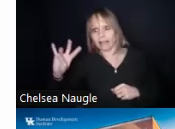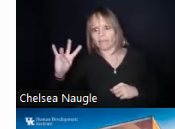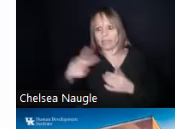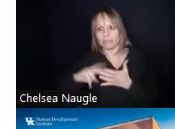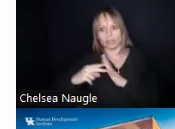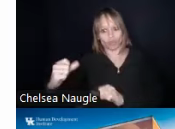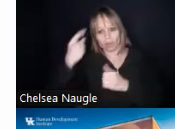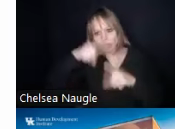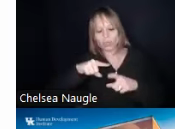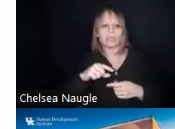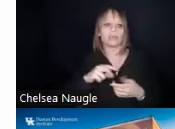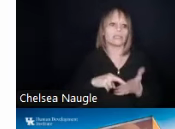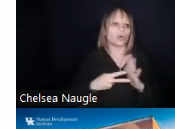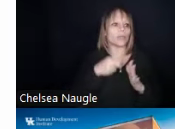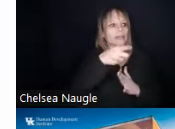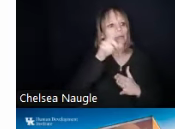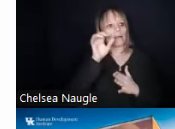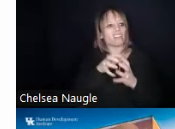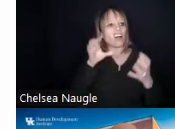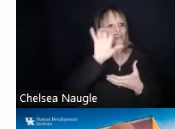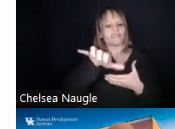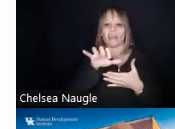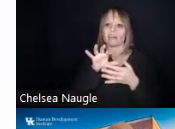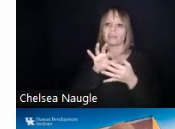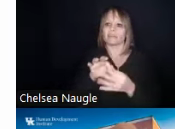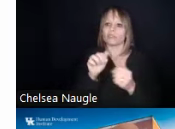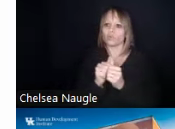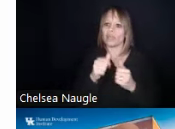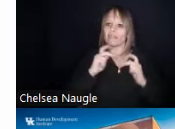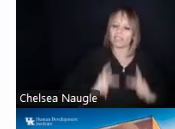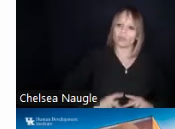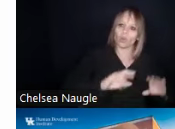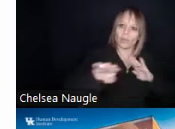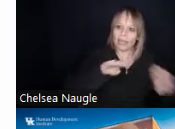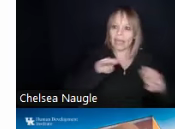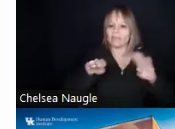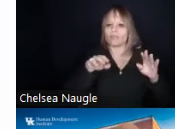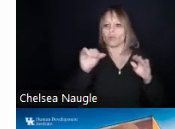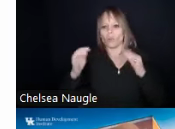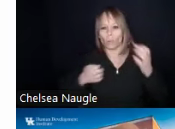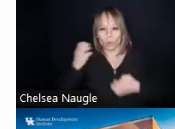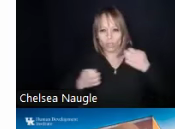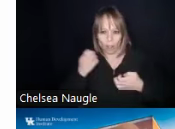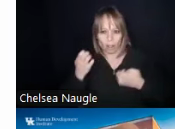physical, behavioral, and effective uh or emotional attributes that seem to get better with martial arts practice and